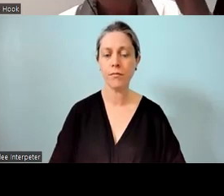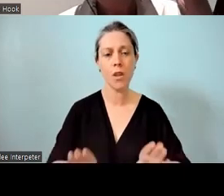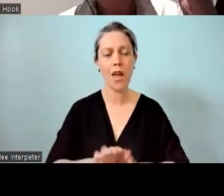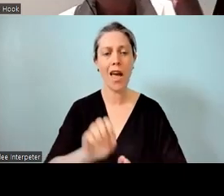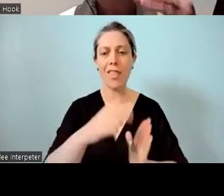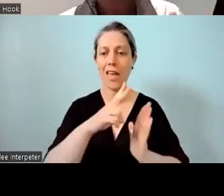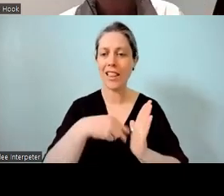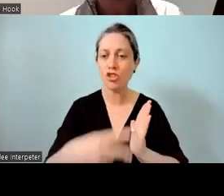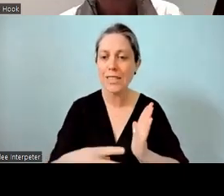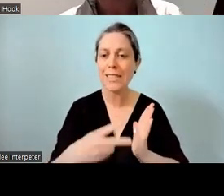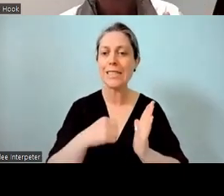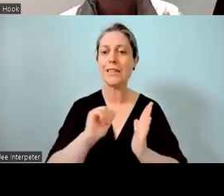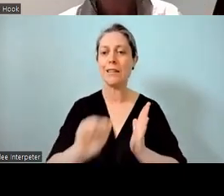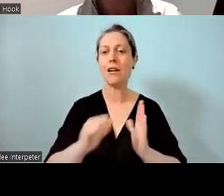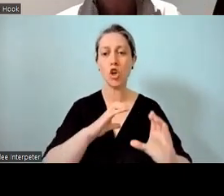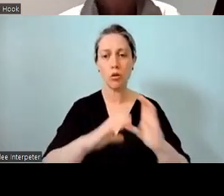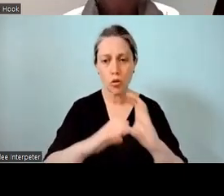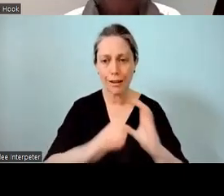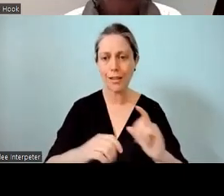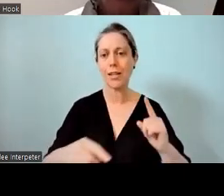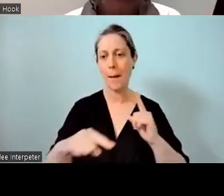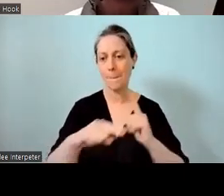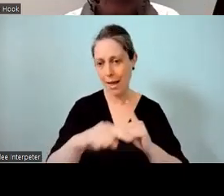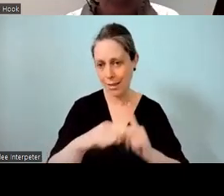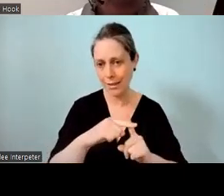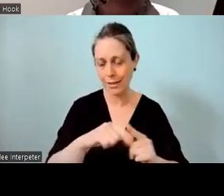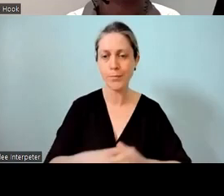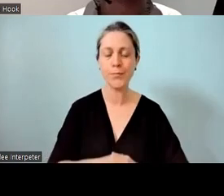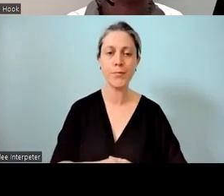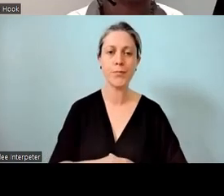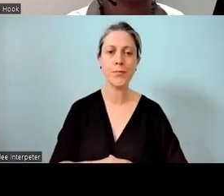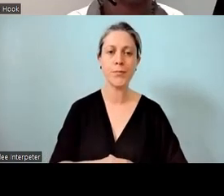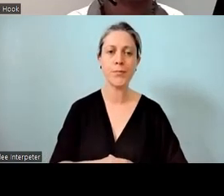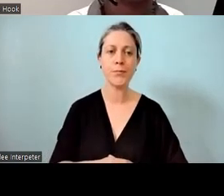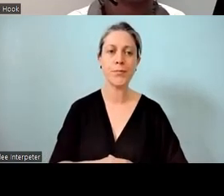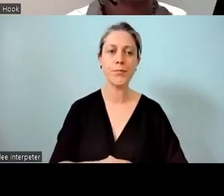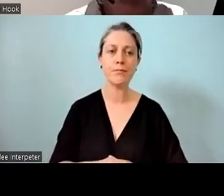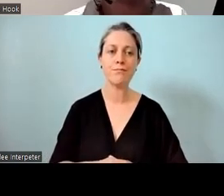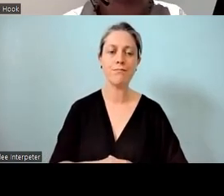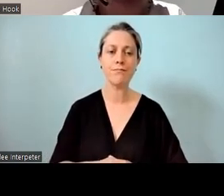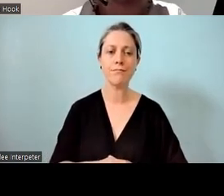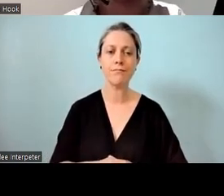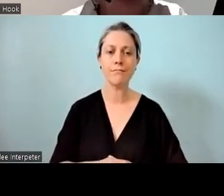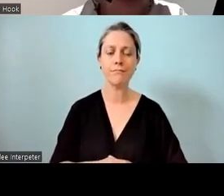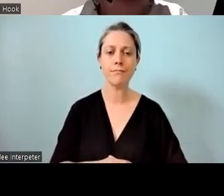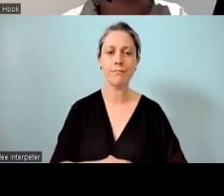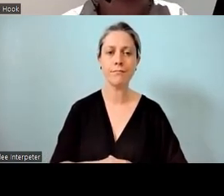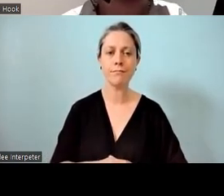and communication, and maths. To support us in doing that, we've had a group come together